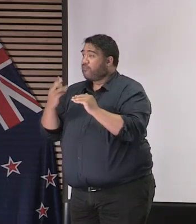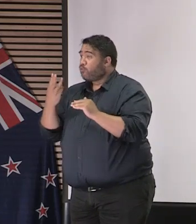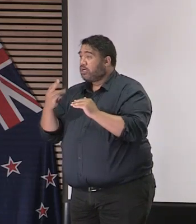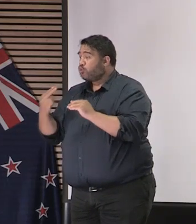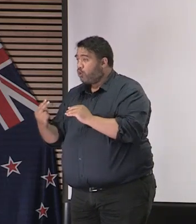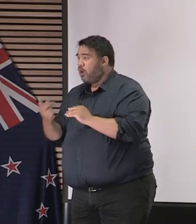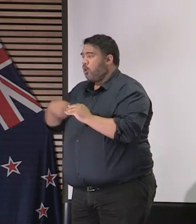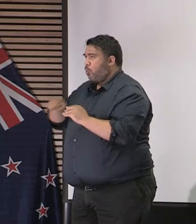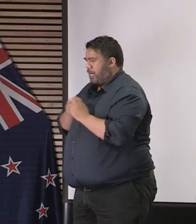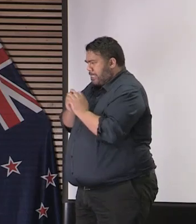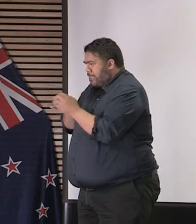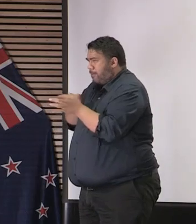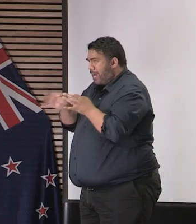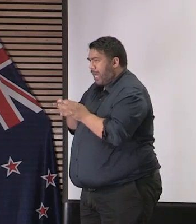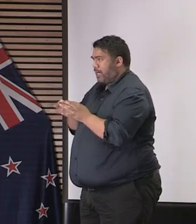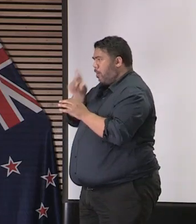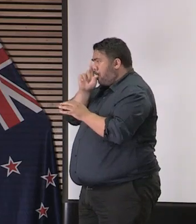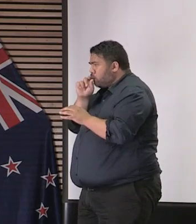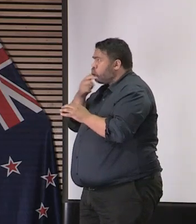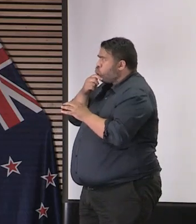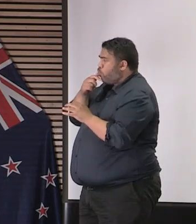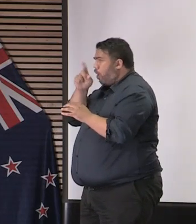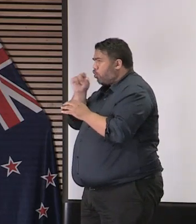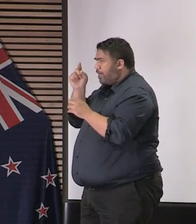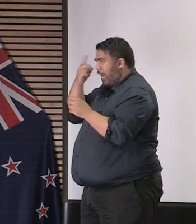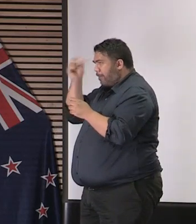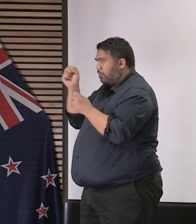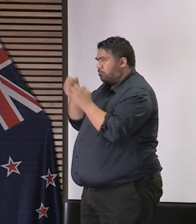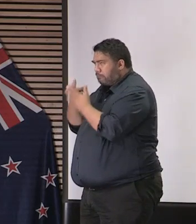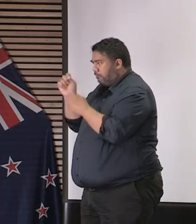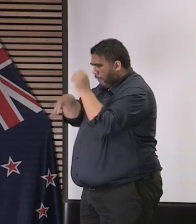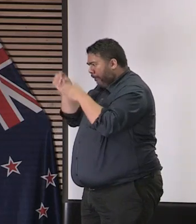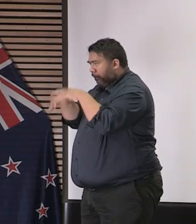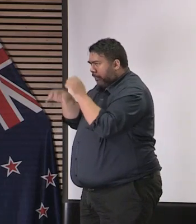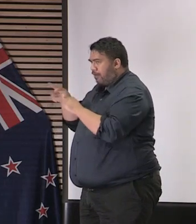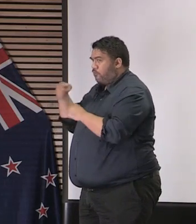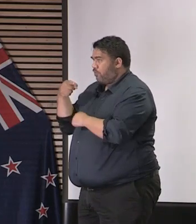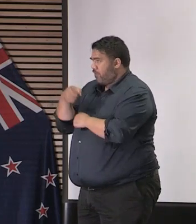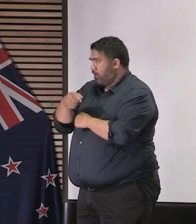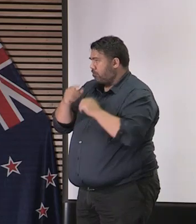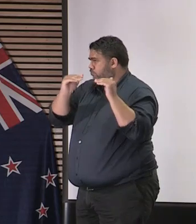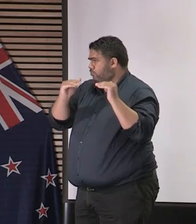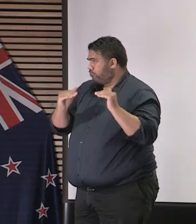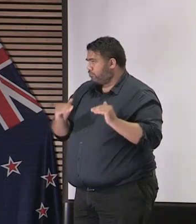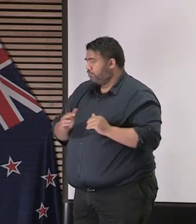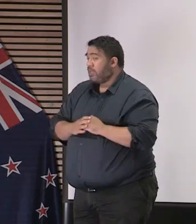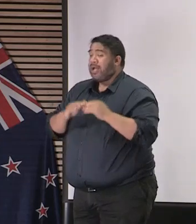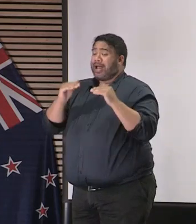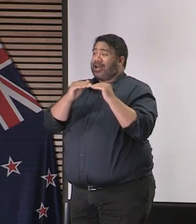me, we are very engaged in the planning beyond level 4 lockdown in terms of what happens there. We are working